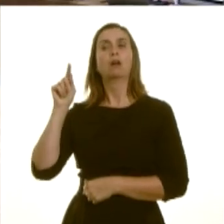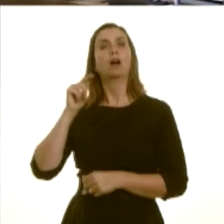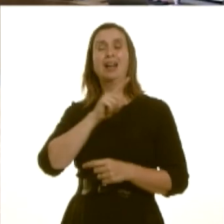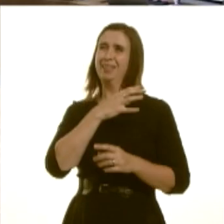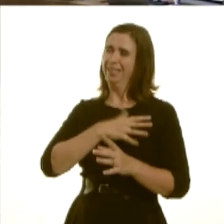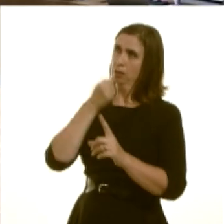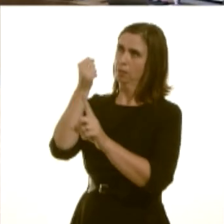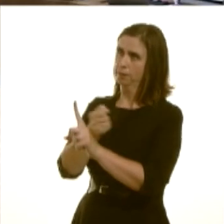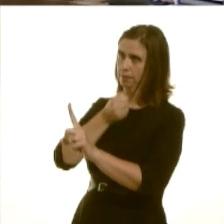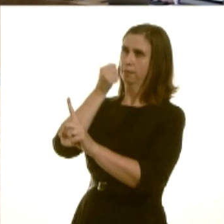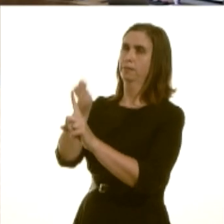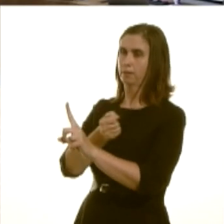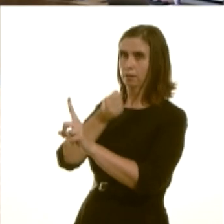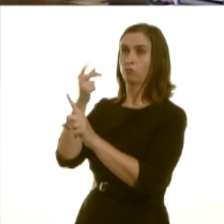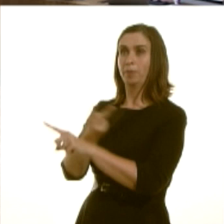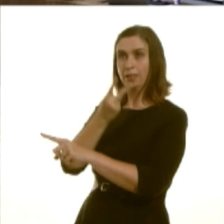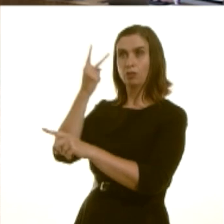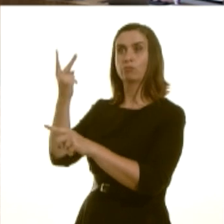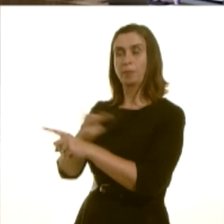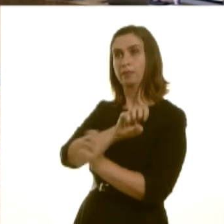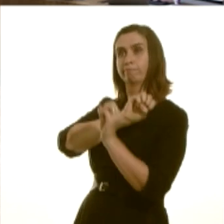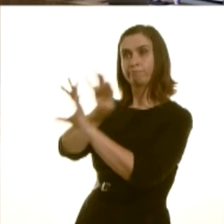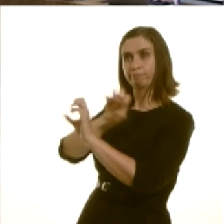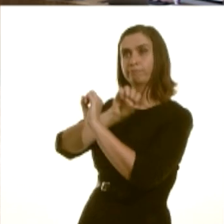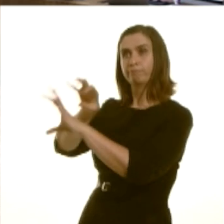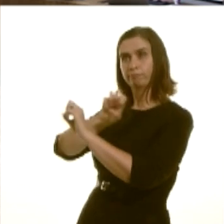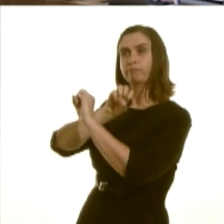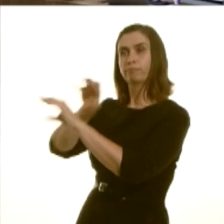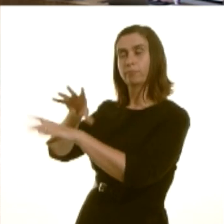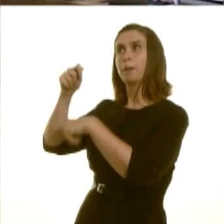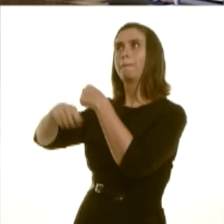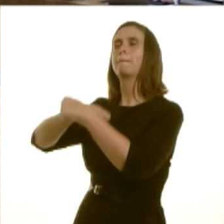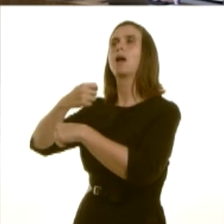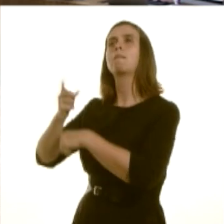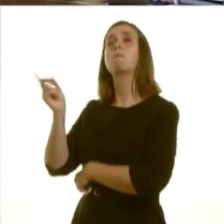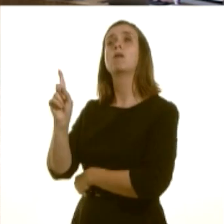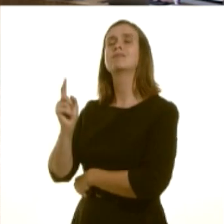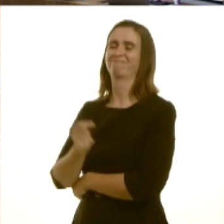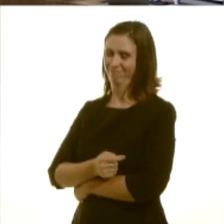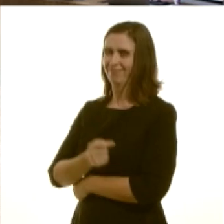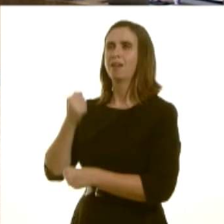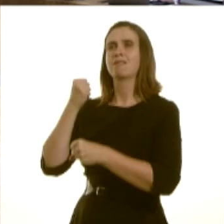and reiterated by the Commission itself, the easier it will be for Governments to keep